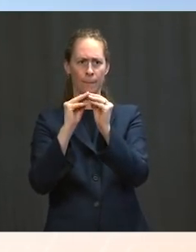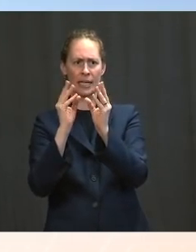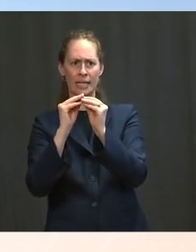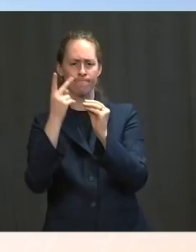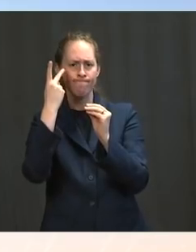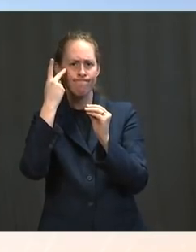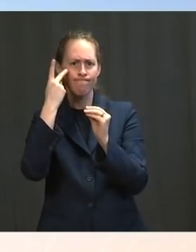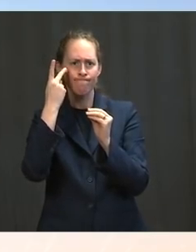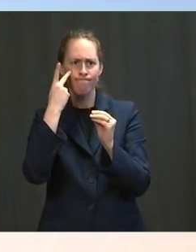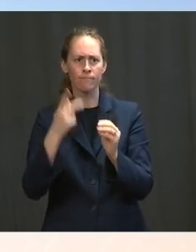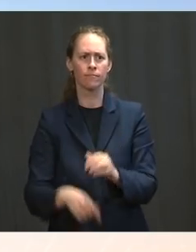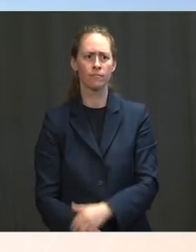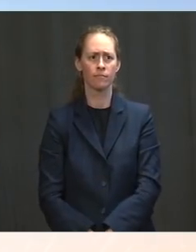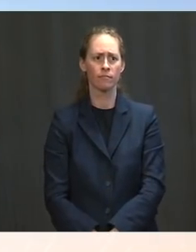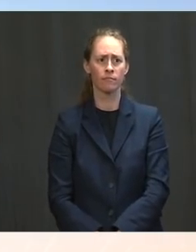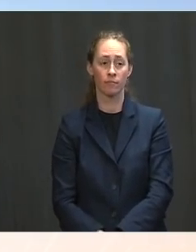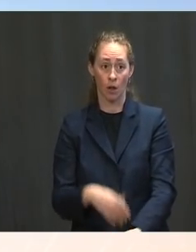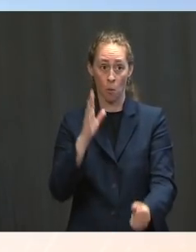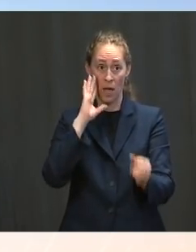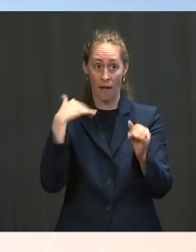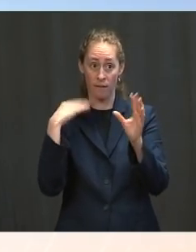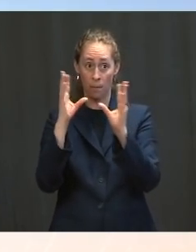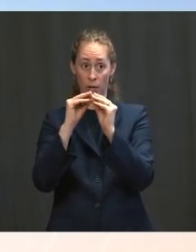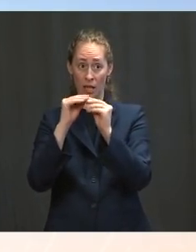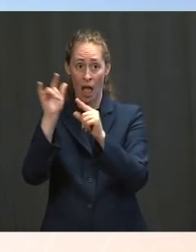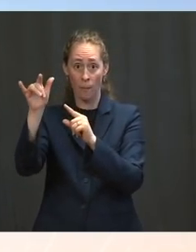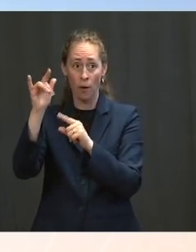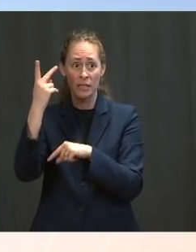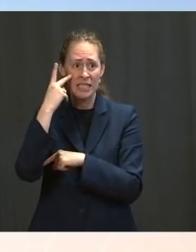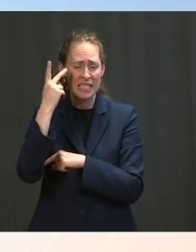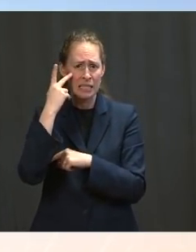to what any elected official wants to raise and what they want to discuss.